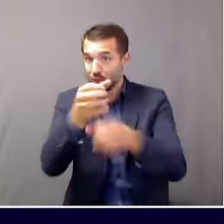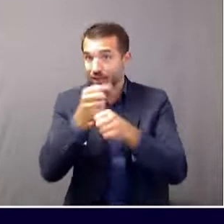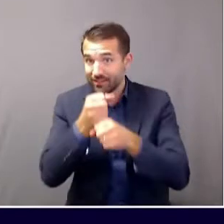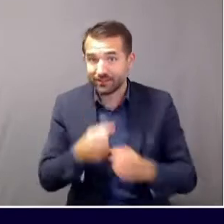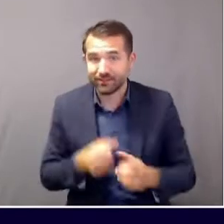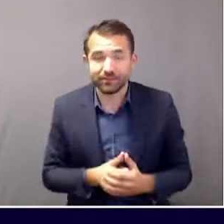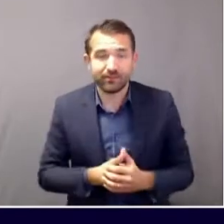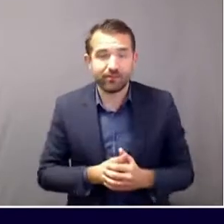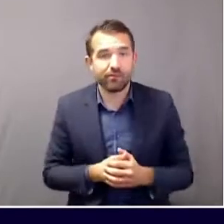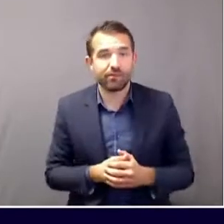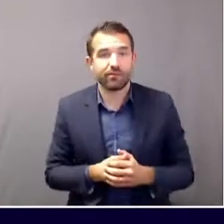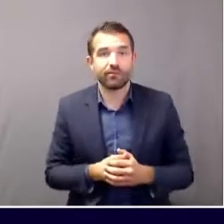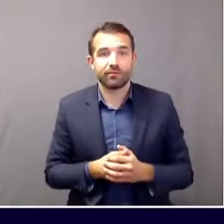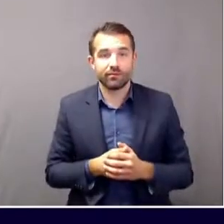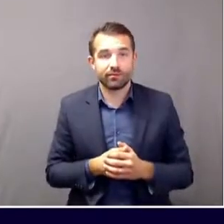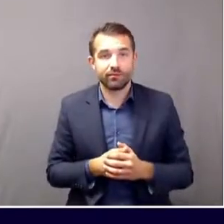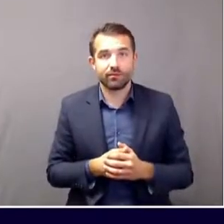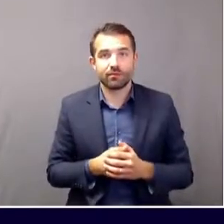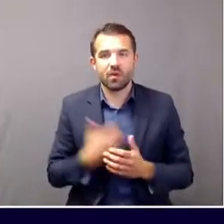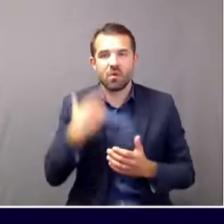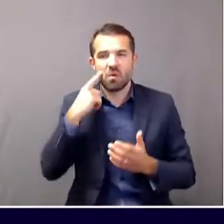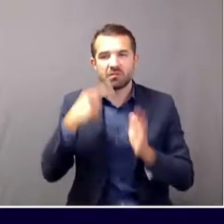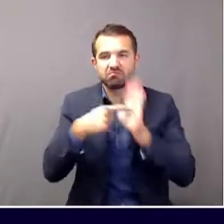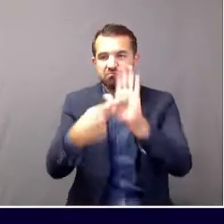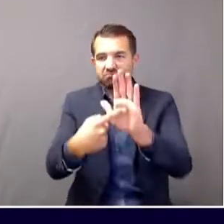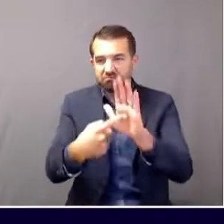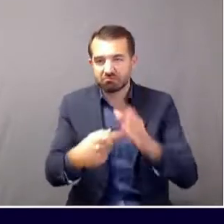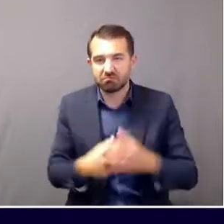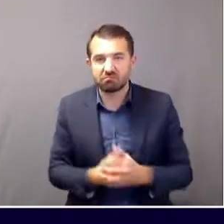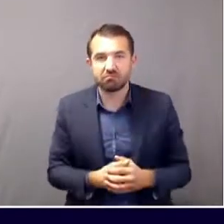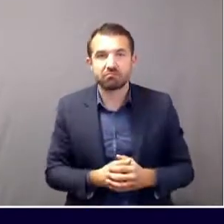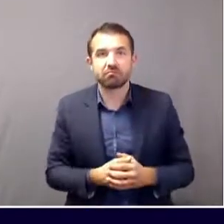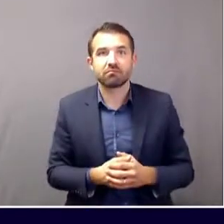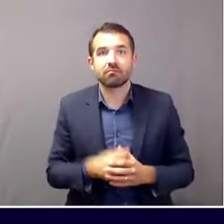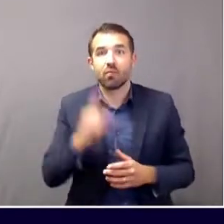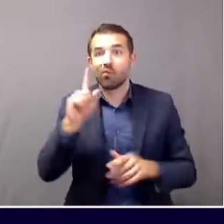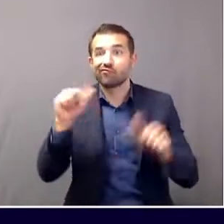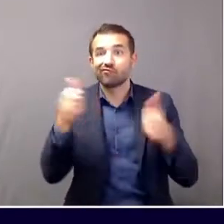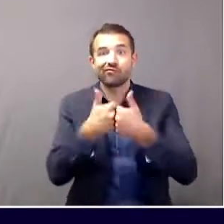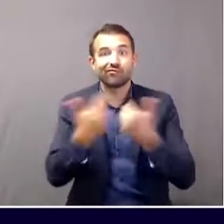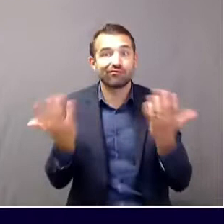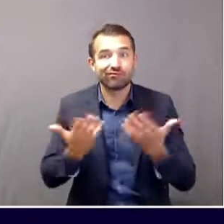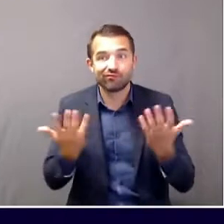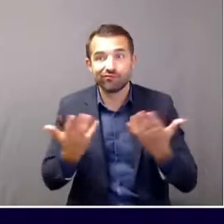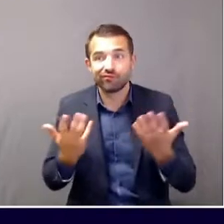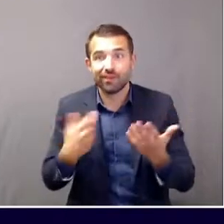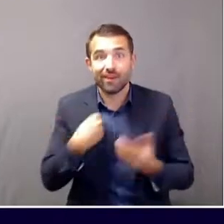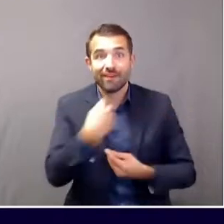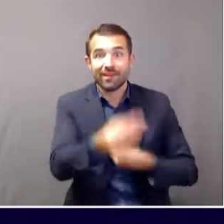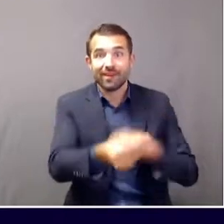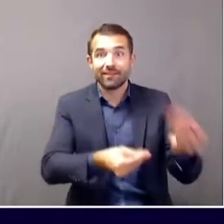for example distribution will